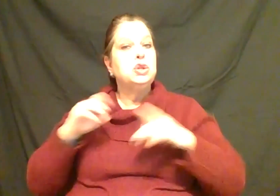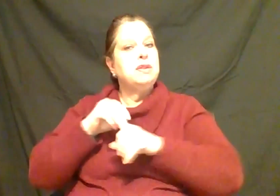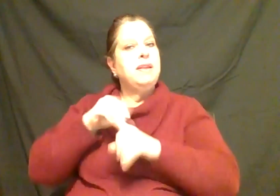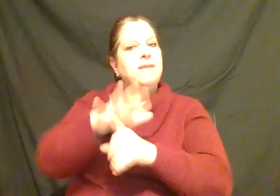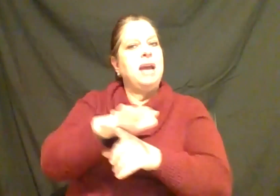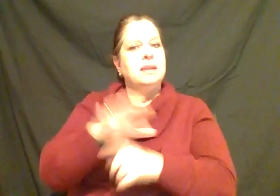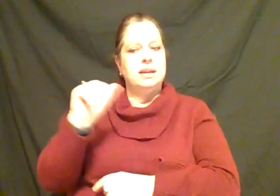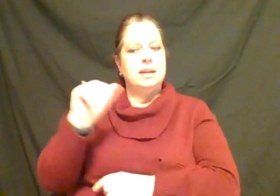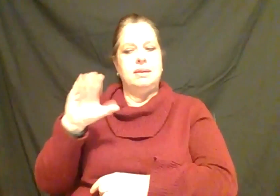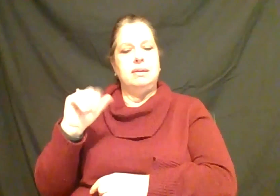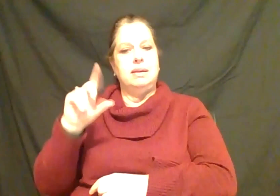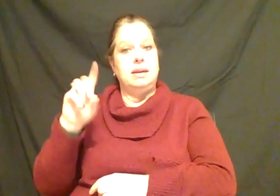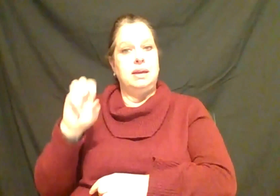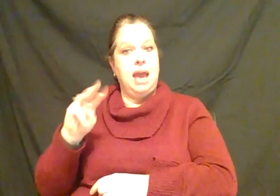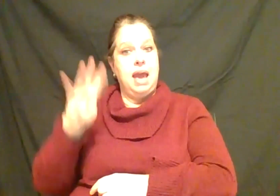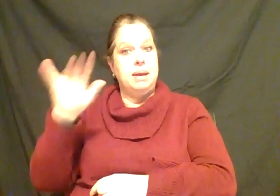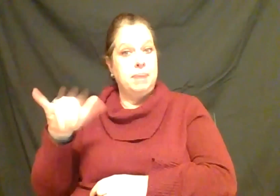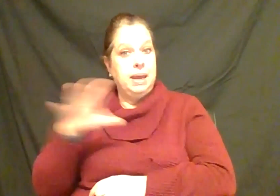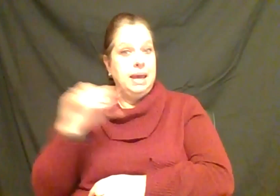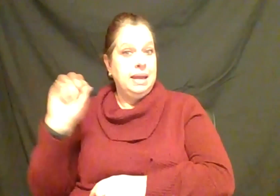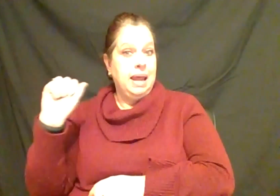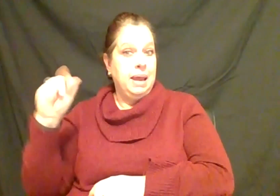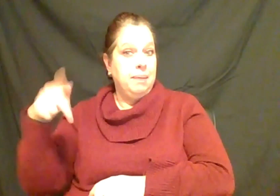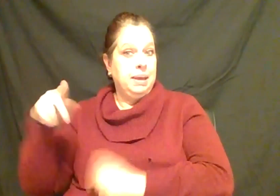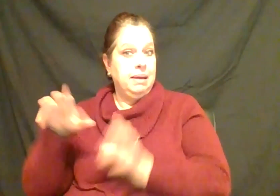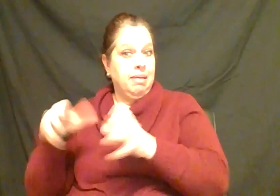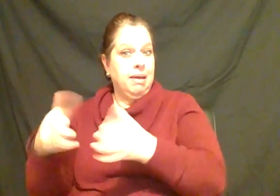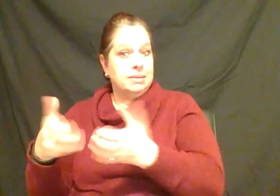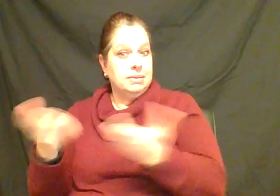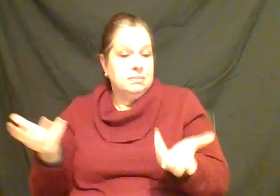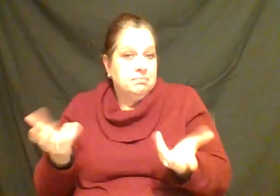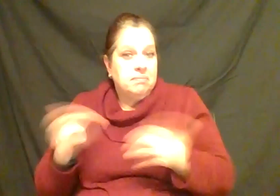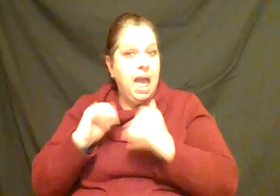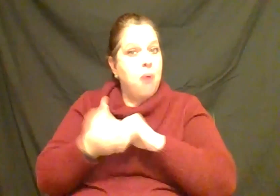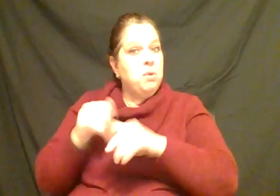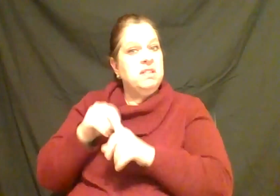classes um so could you guys speak a little bit about how this will affect academy and ap classes